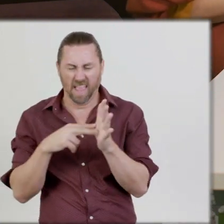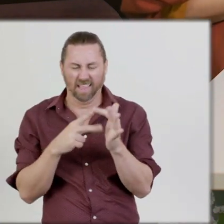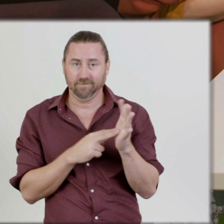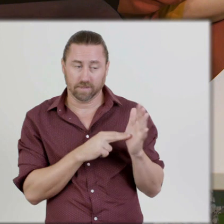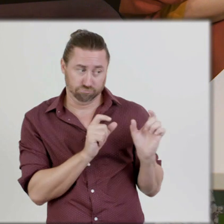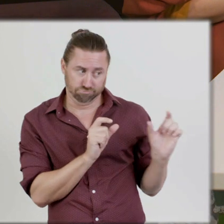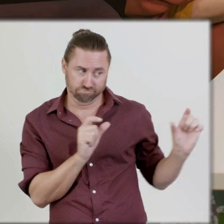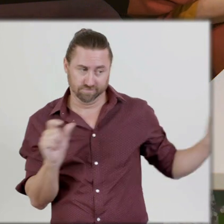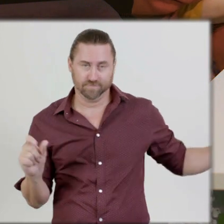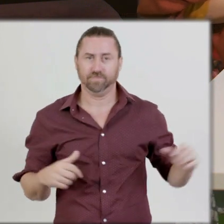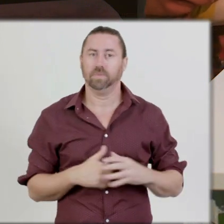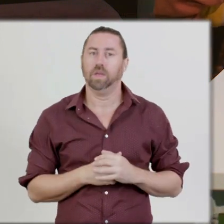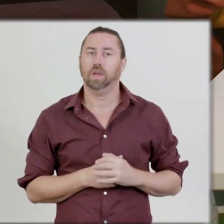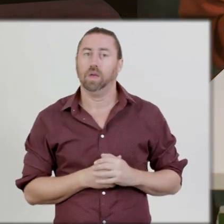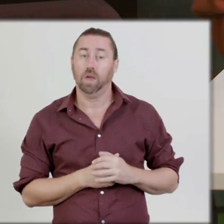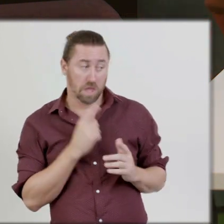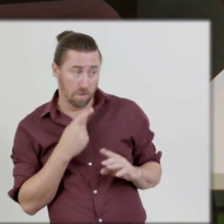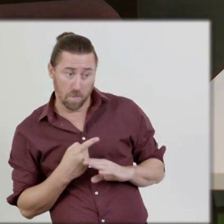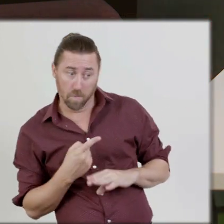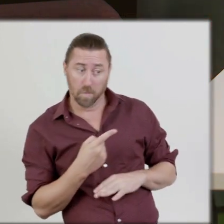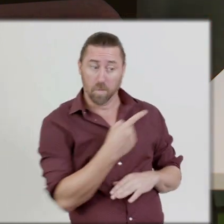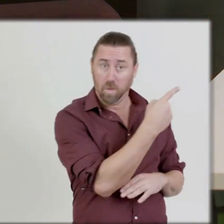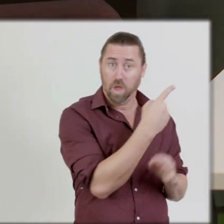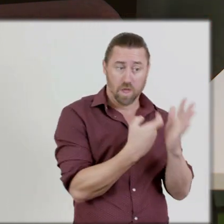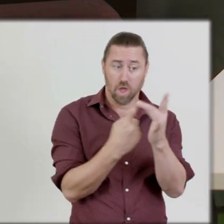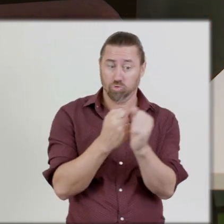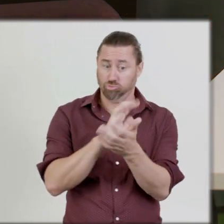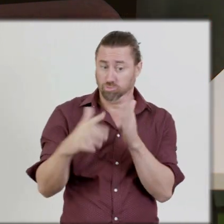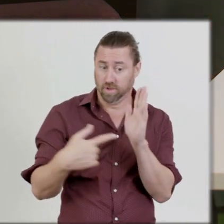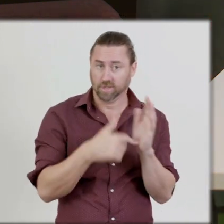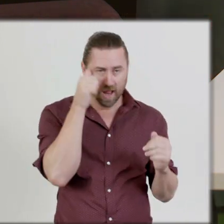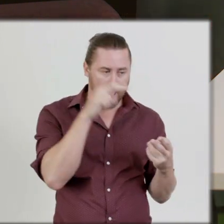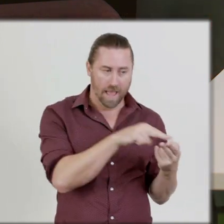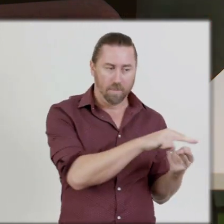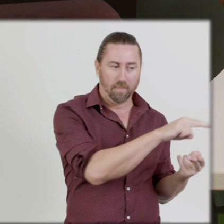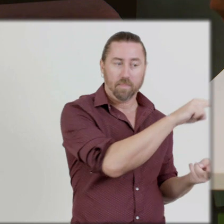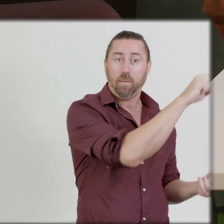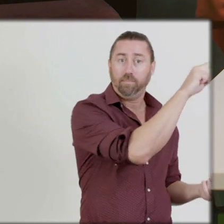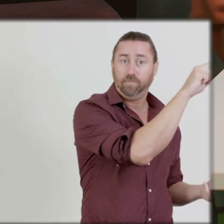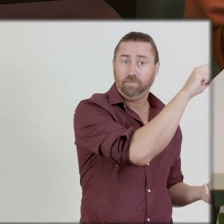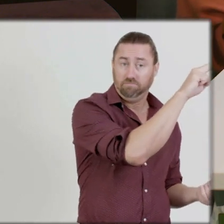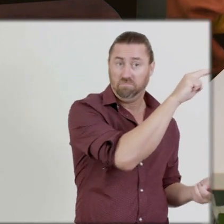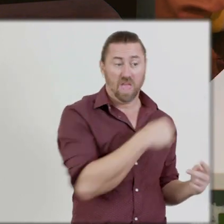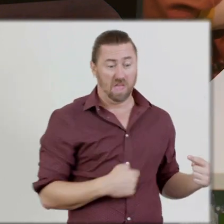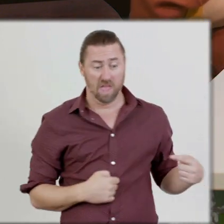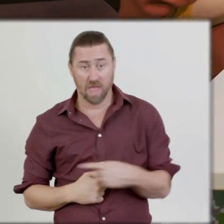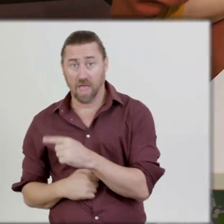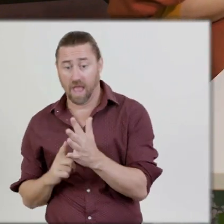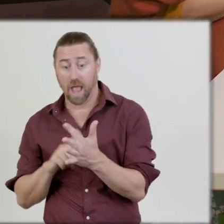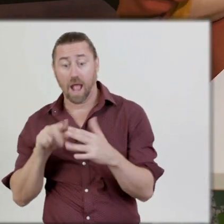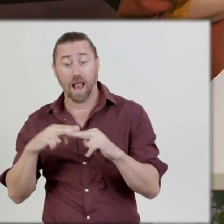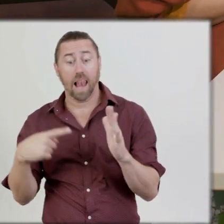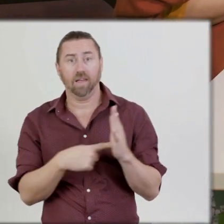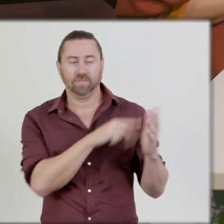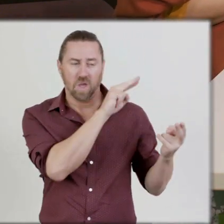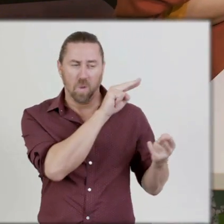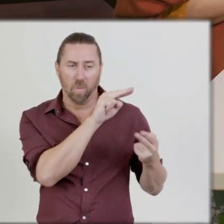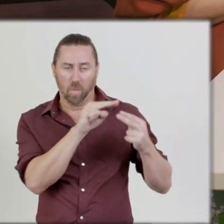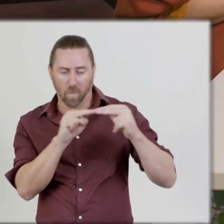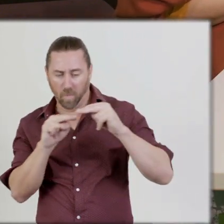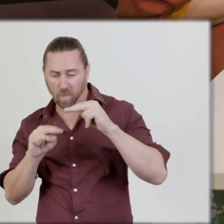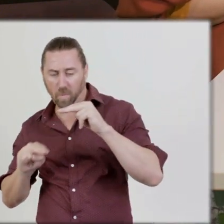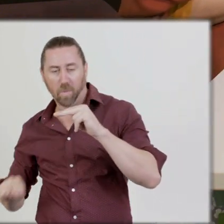On number lines, we increase as we move to the right and decrease as we move to the left.